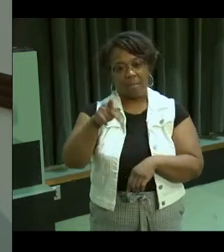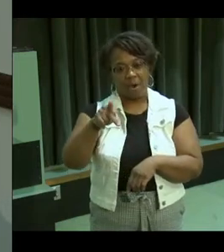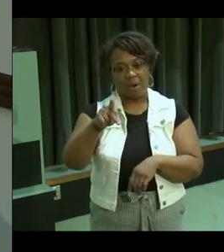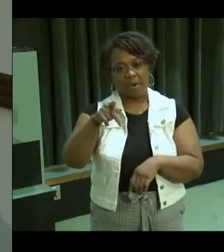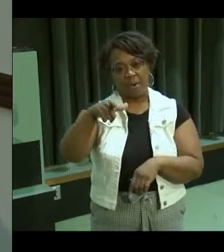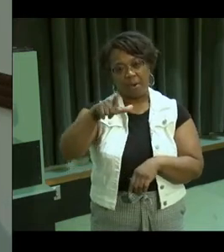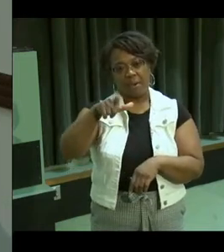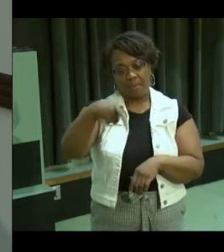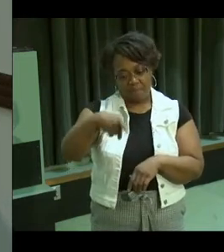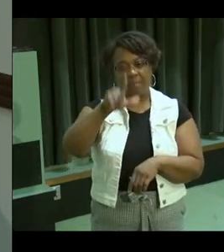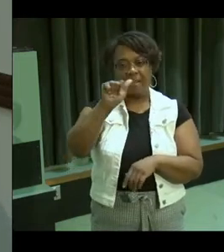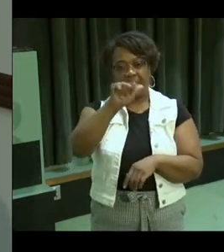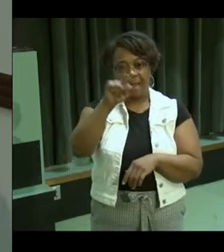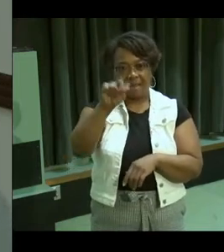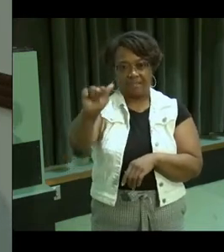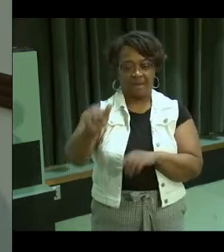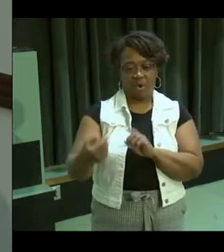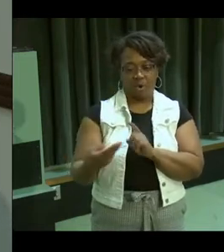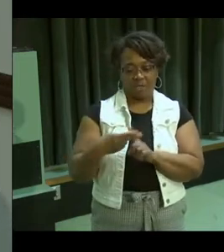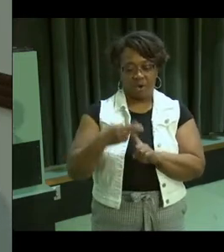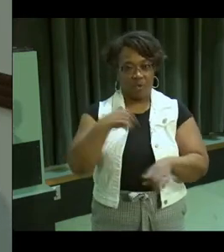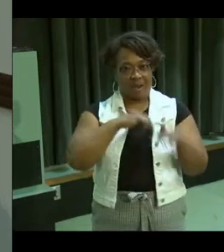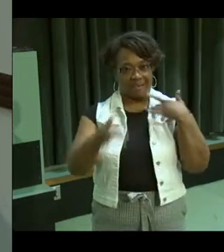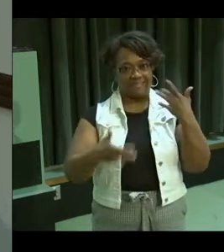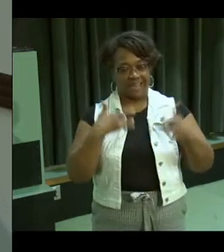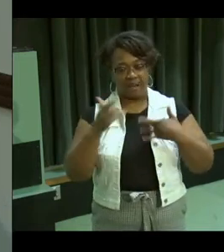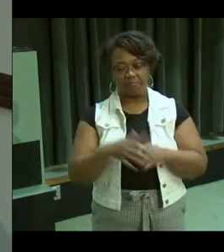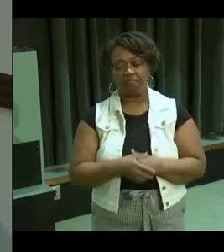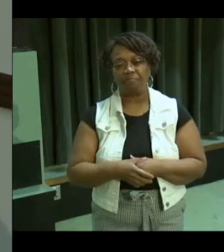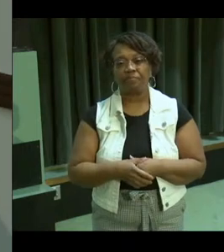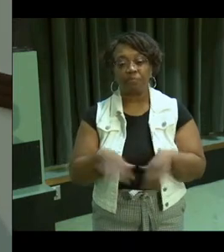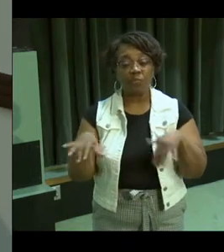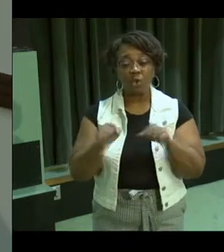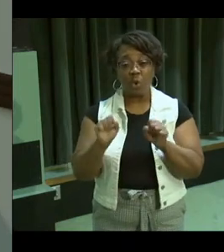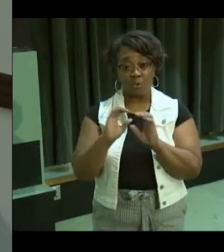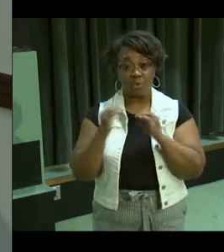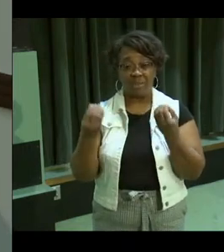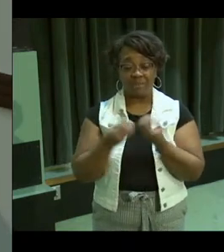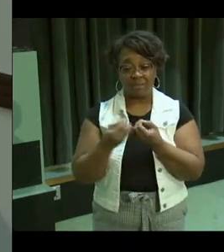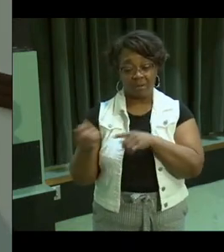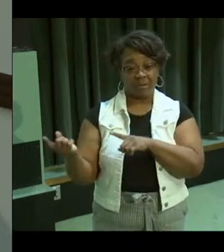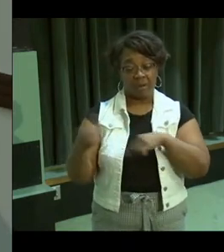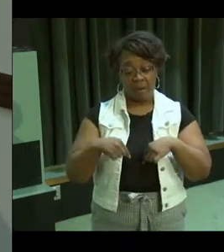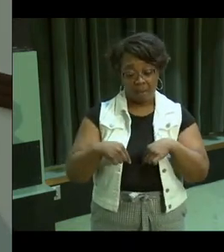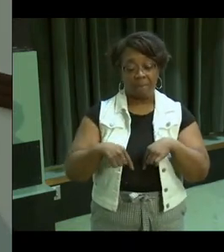night at the Park Plaza Hotel.